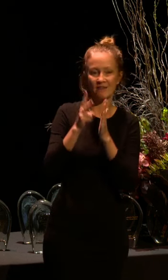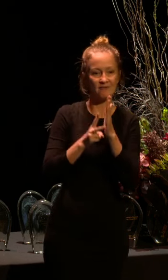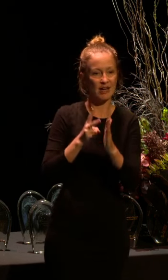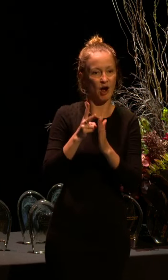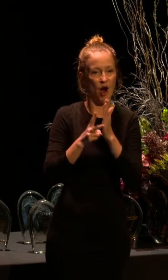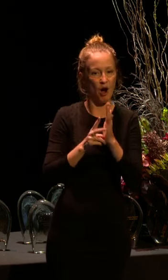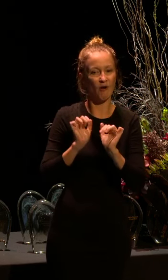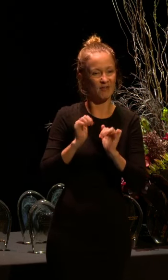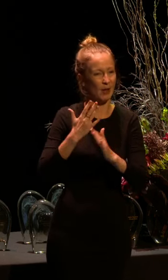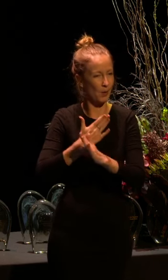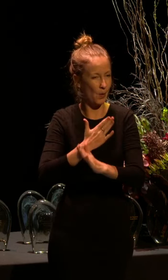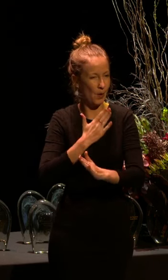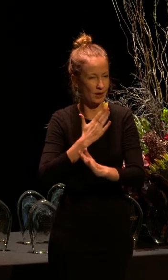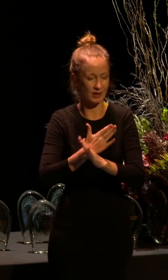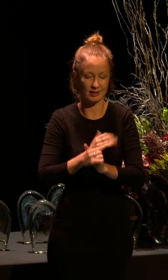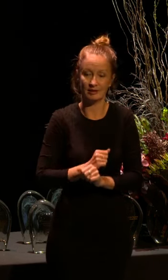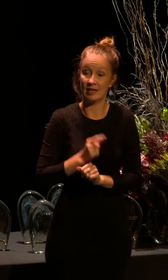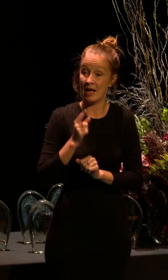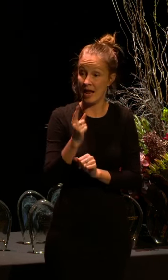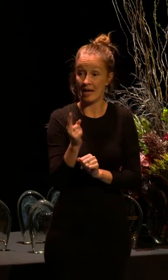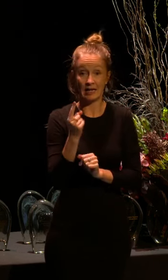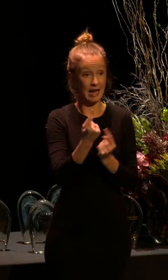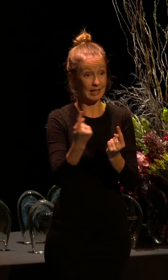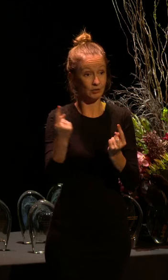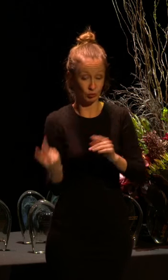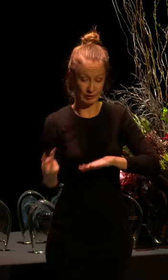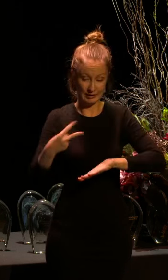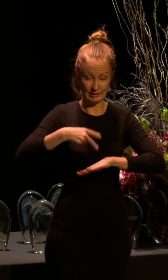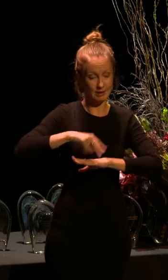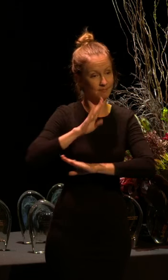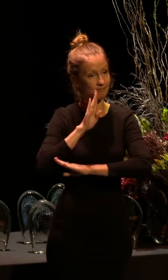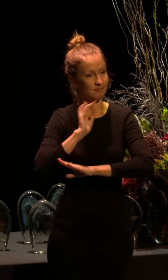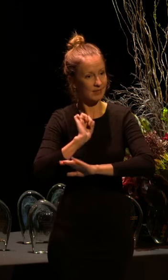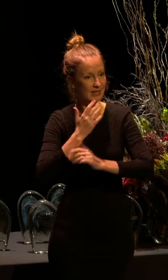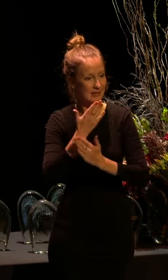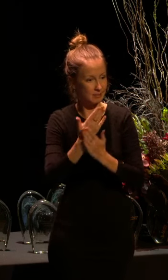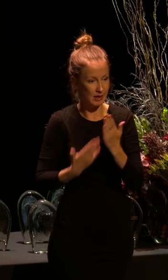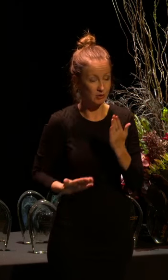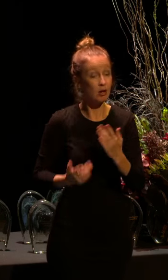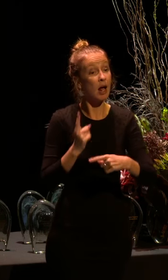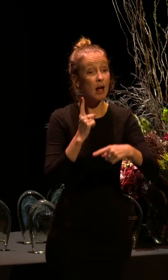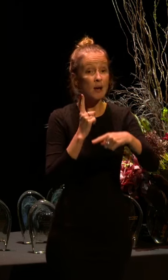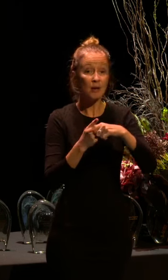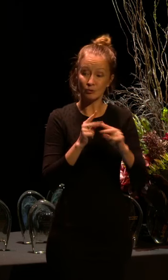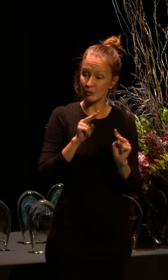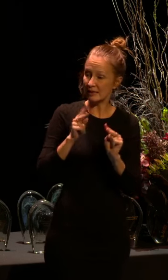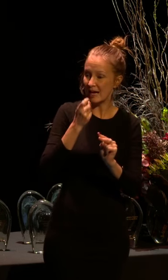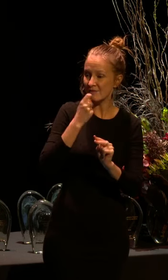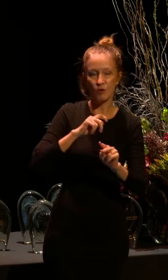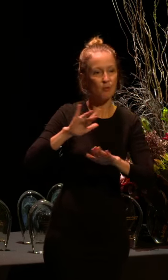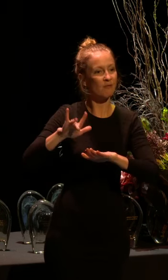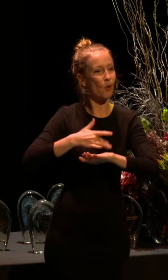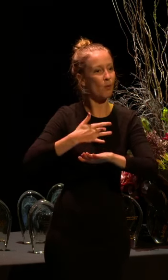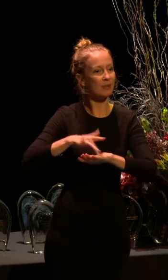and we'll experience wonderful performances that bring to life the artistry and distinction of our awards.